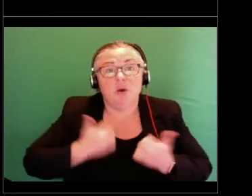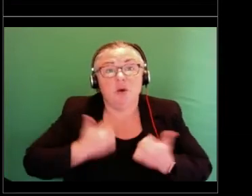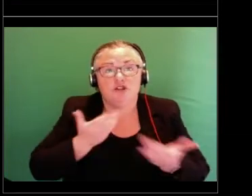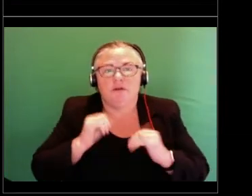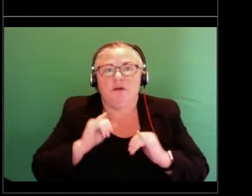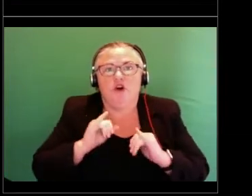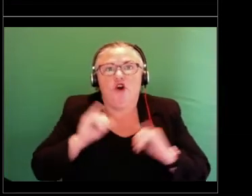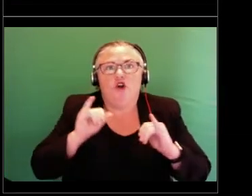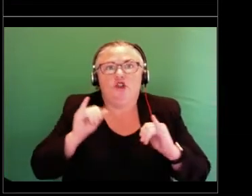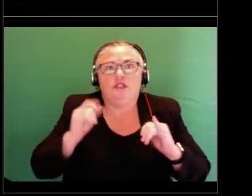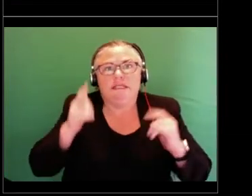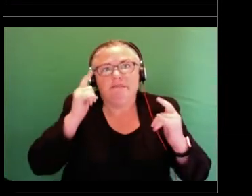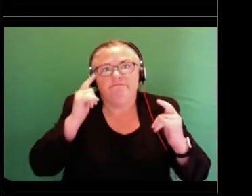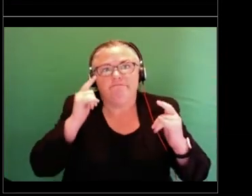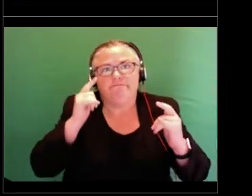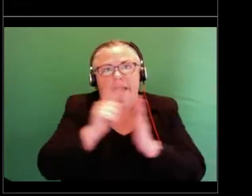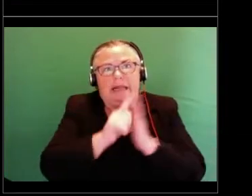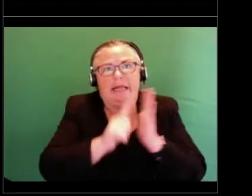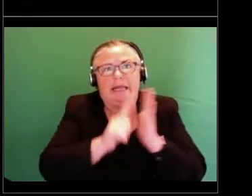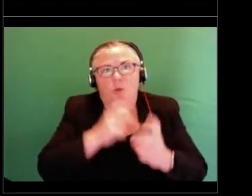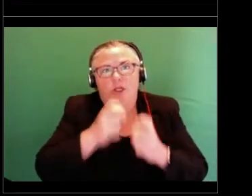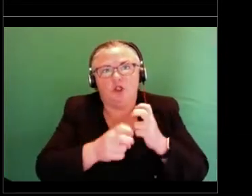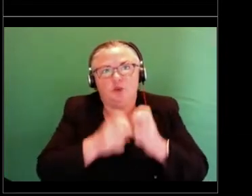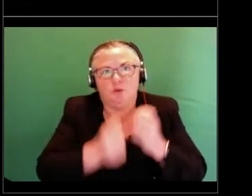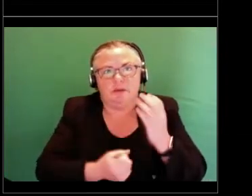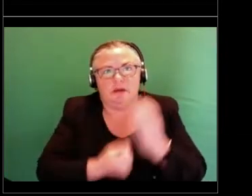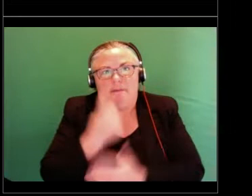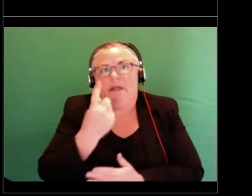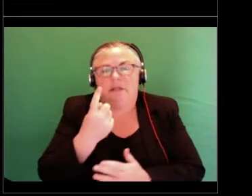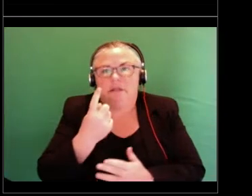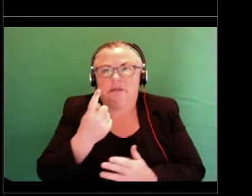and that's where action needs to be taken immediately or within 72 hours.